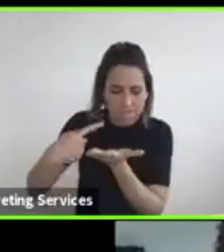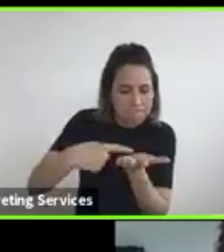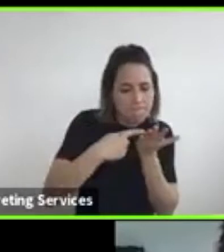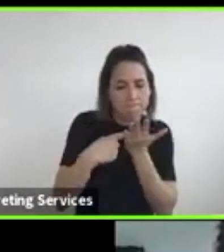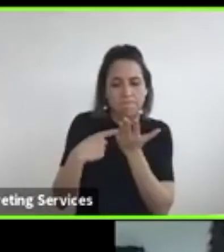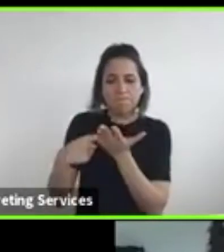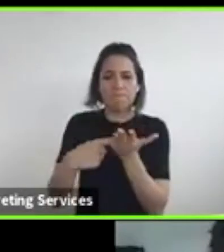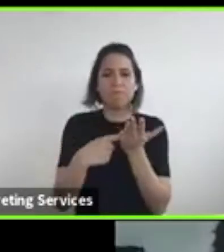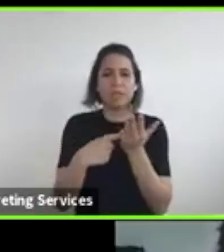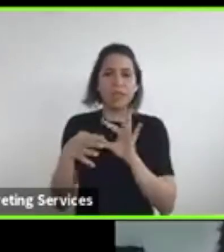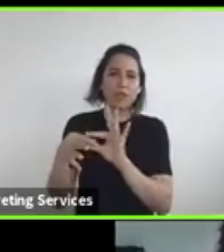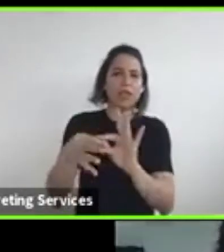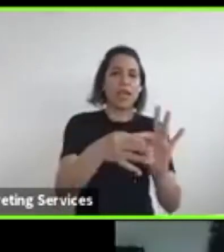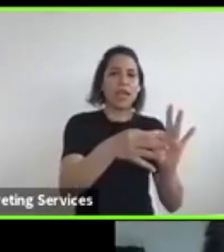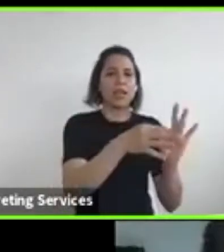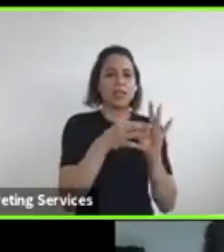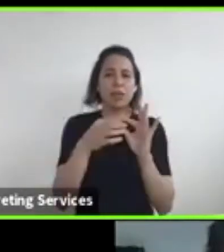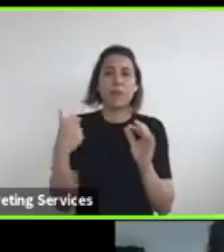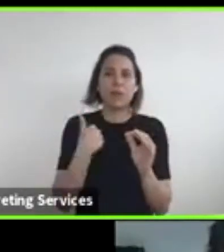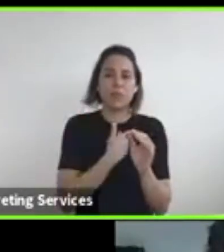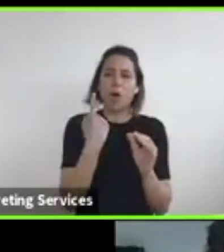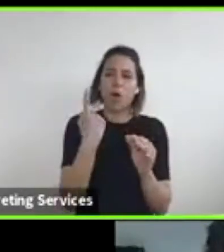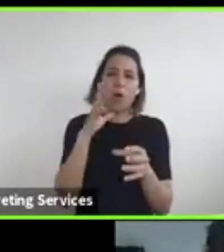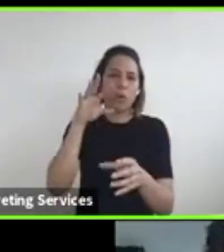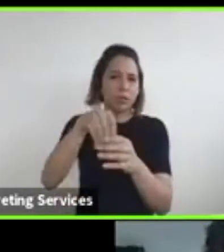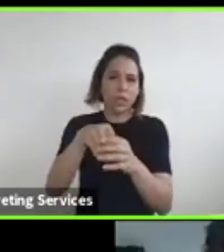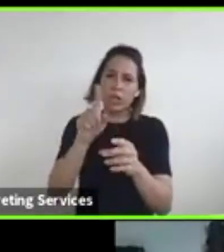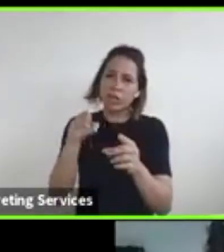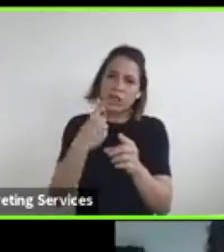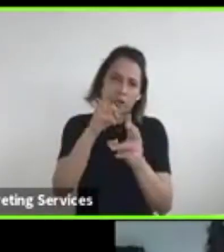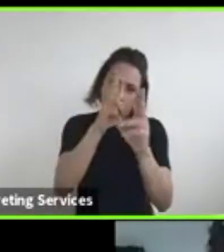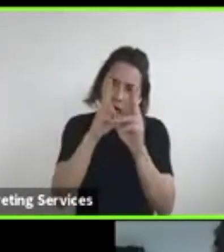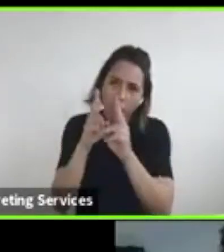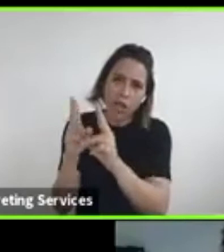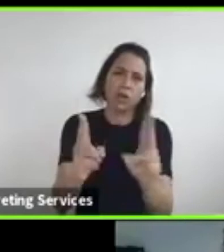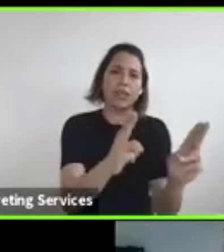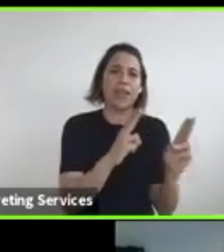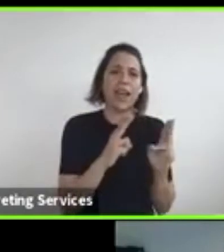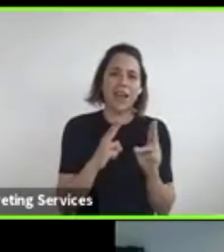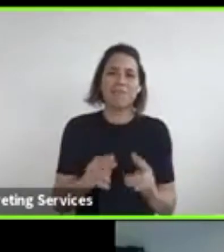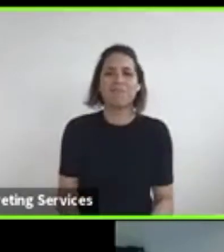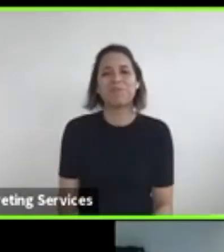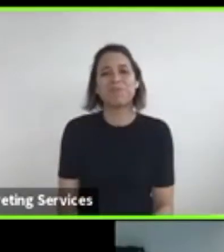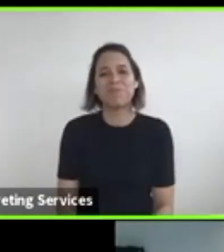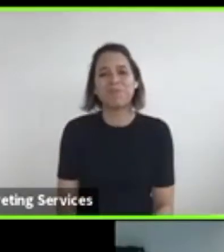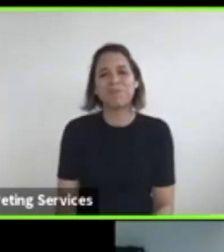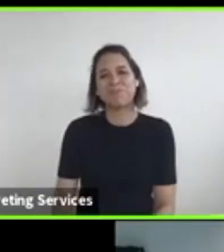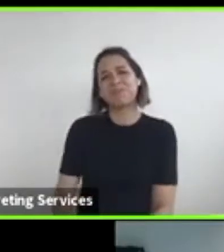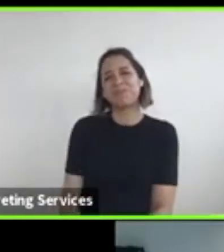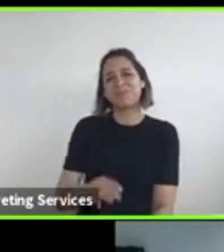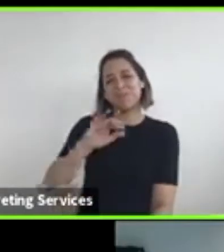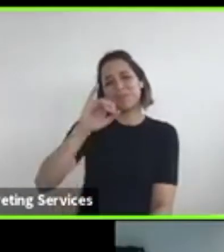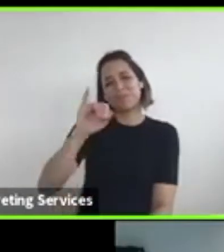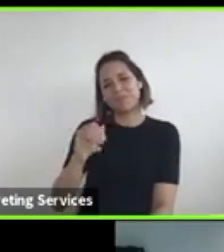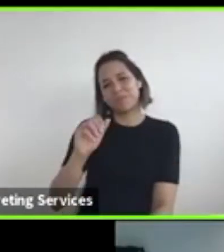THAT WE'RE ALWAYS IN AND JUST HONORING THAT. JACKSON, I WANT TO READ